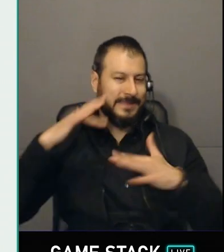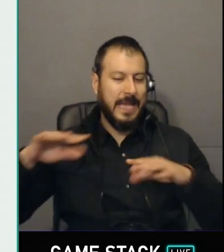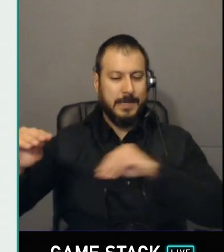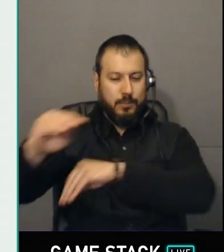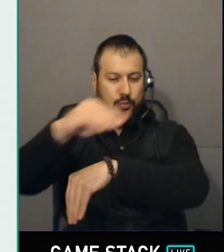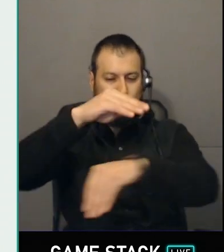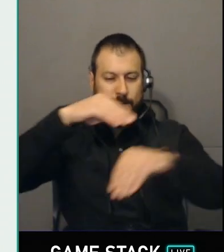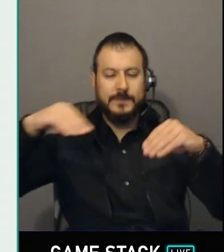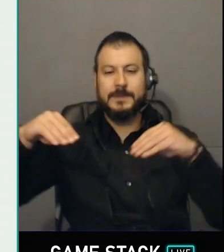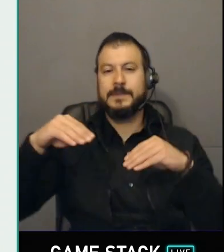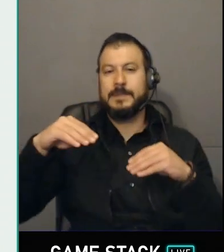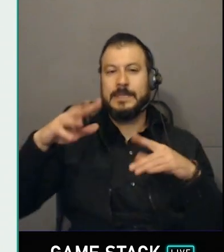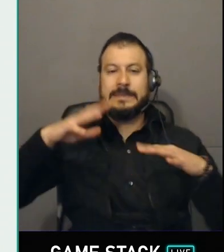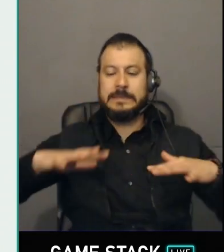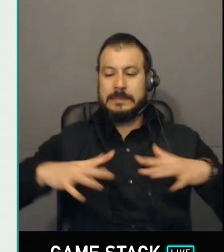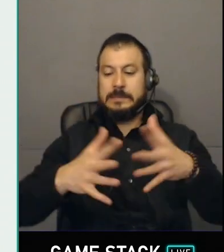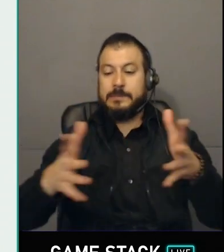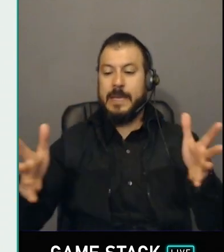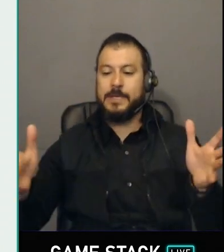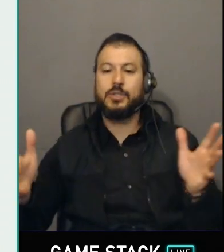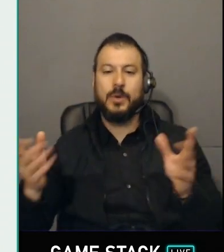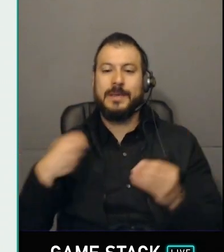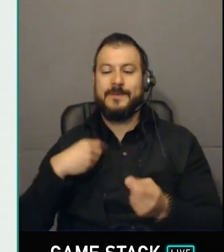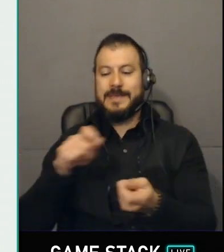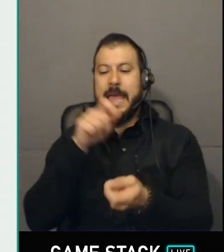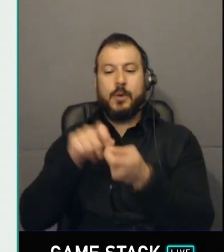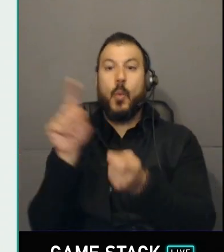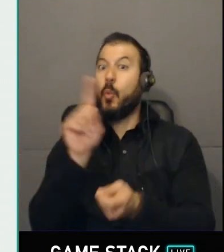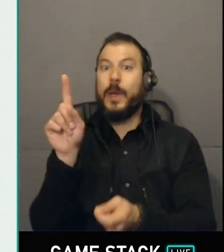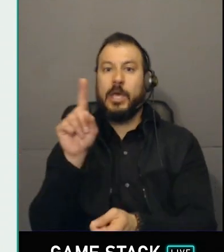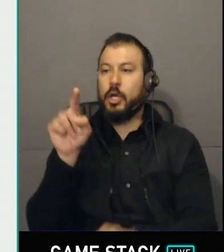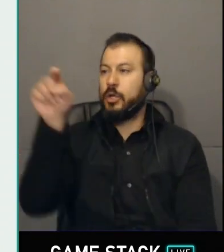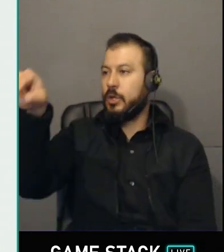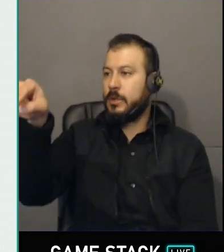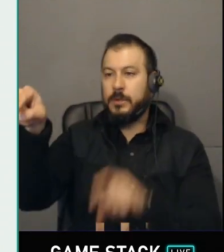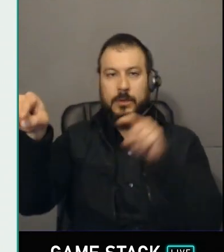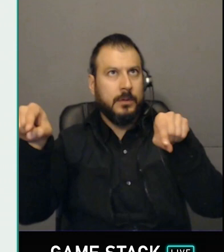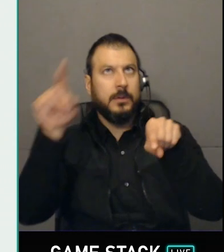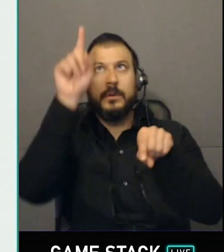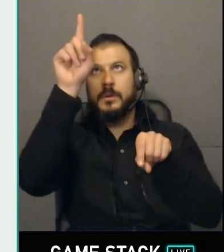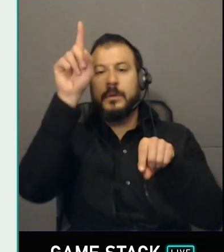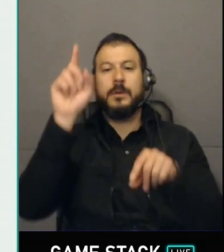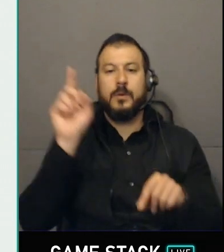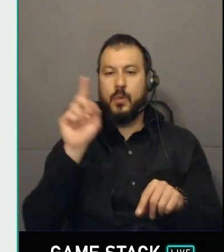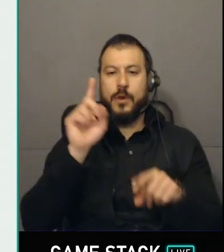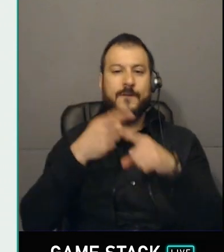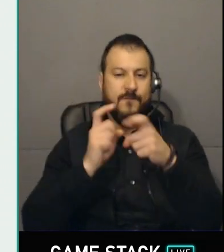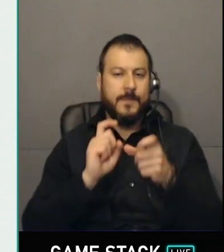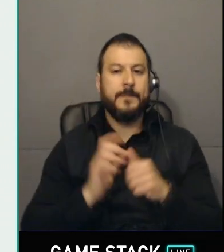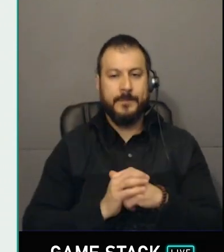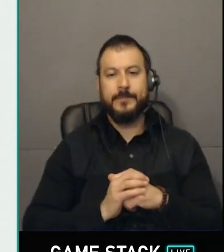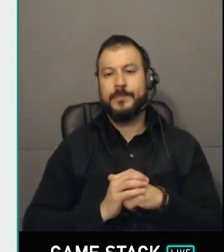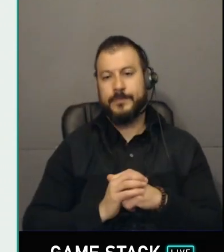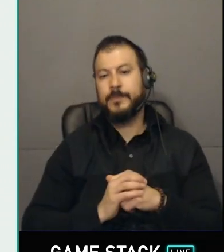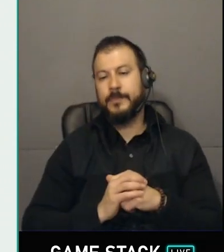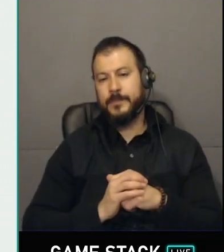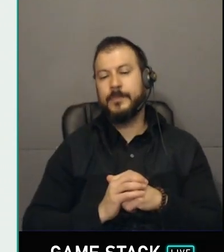spatial sound will give us an accurate sense of exactly where that sound is coming from.